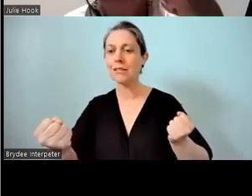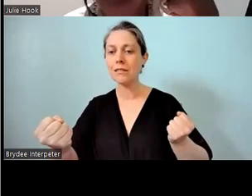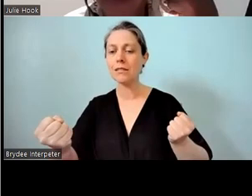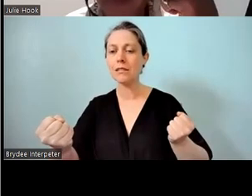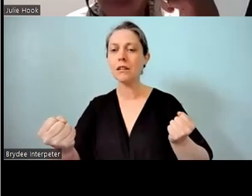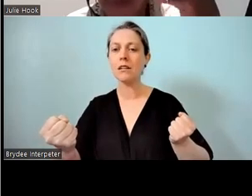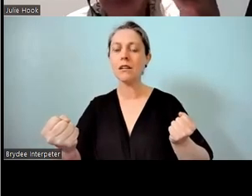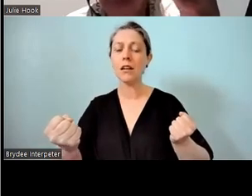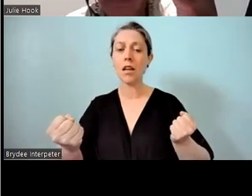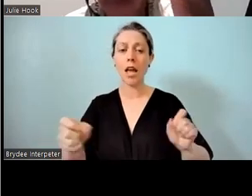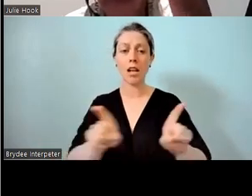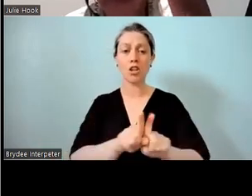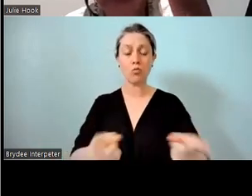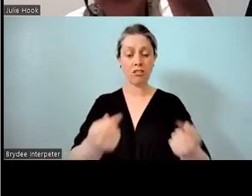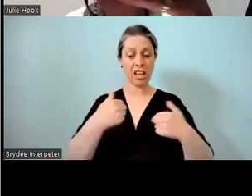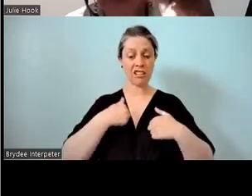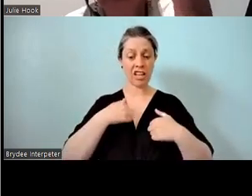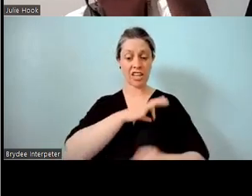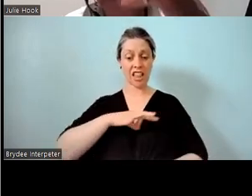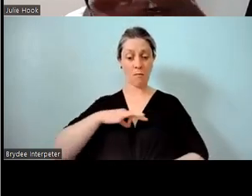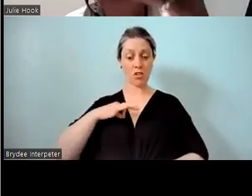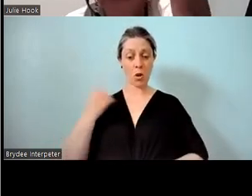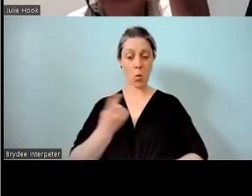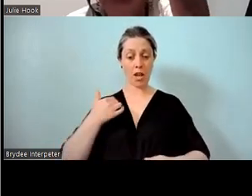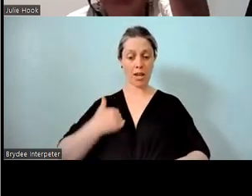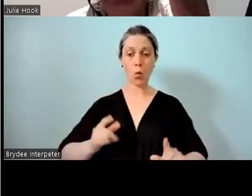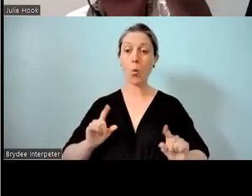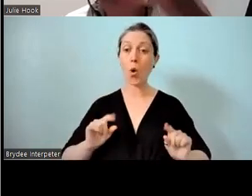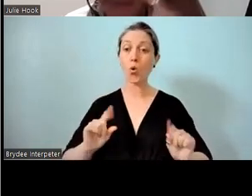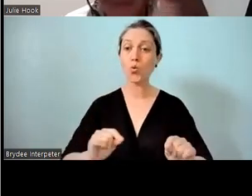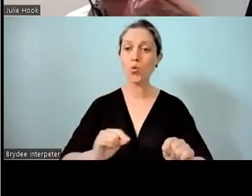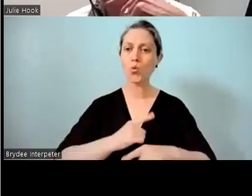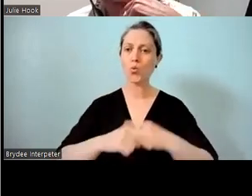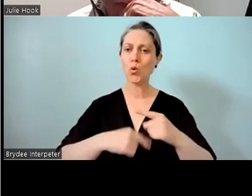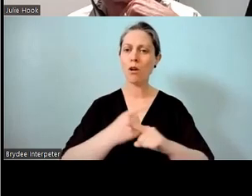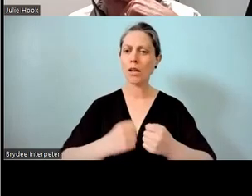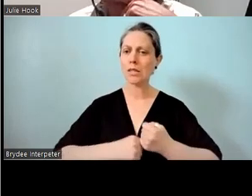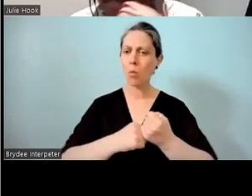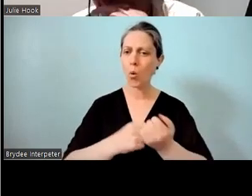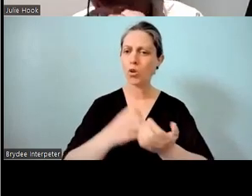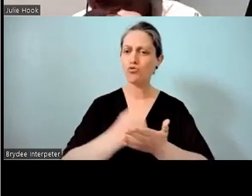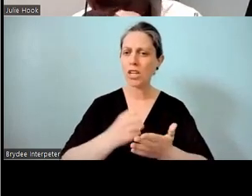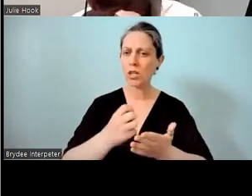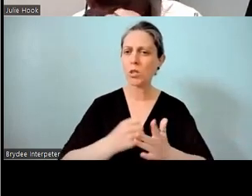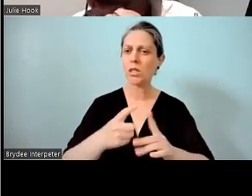as a ministry, around the supports and resources, and the examples in this space.